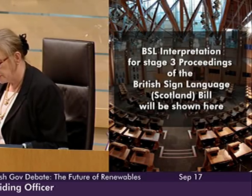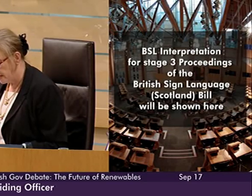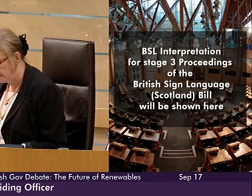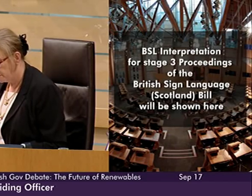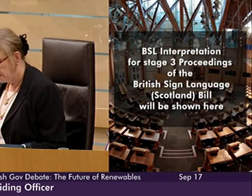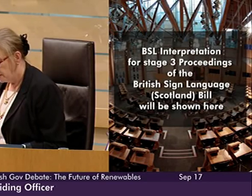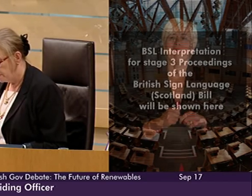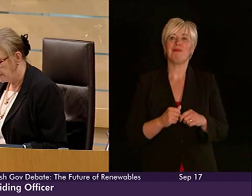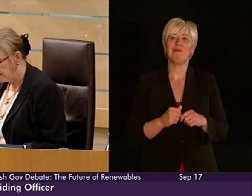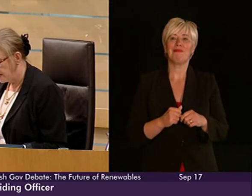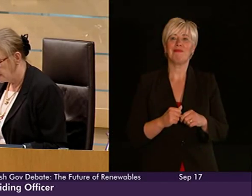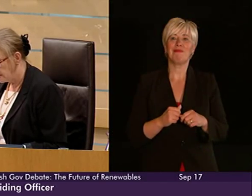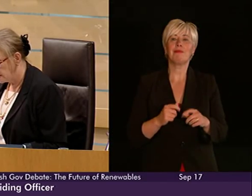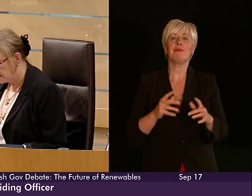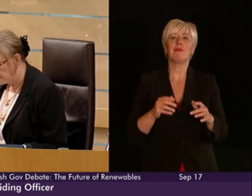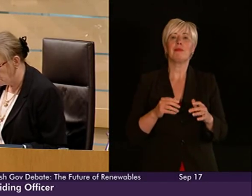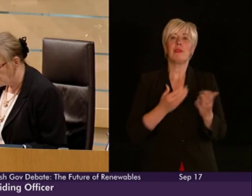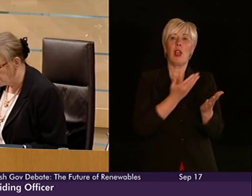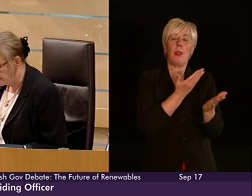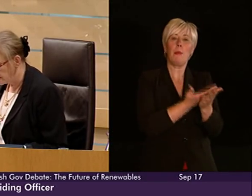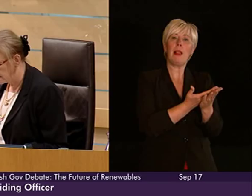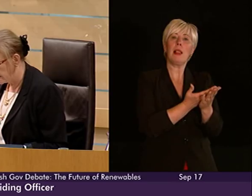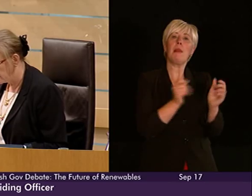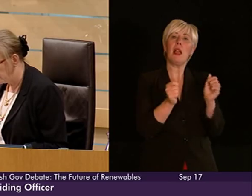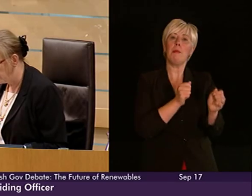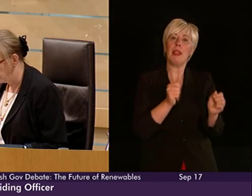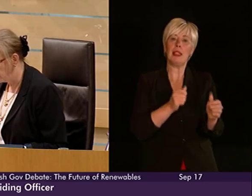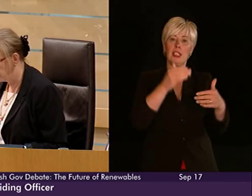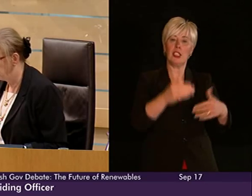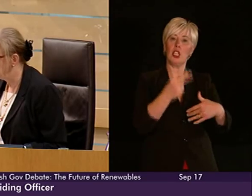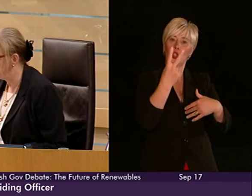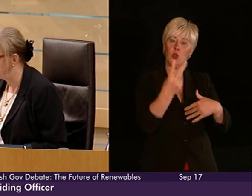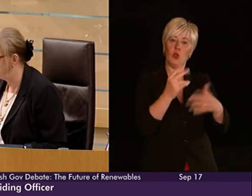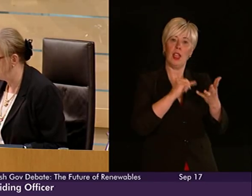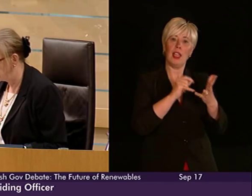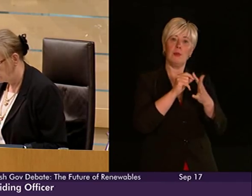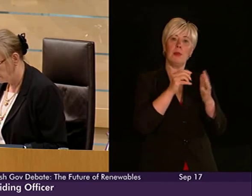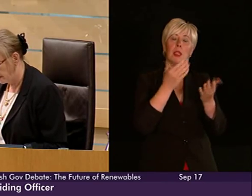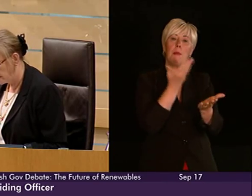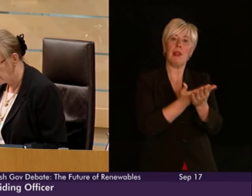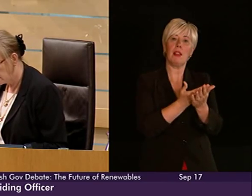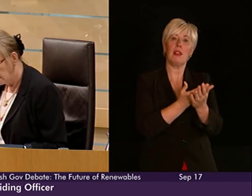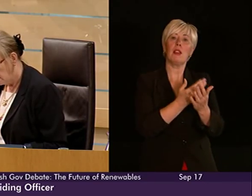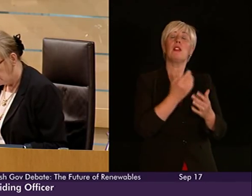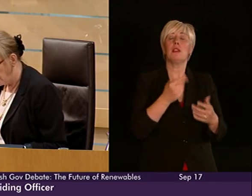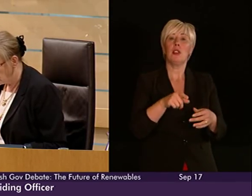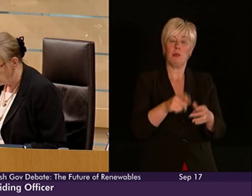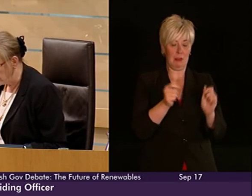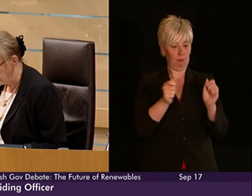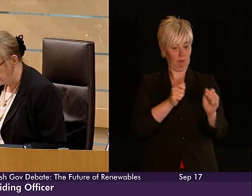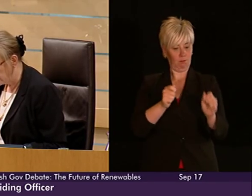should have the bill as amended at stage 2, SP bill 55A, as revised; the marshalled list,